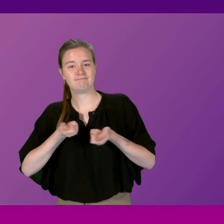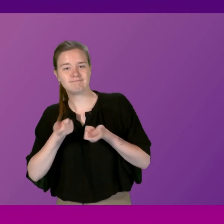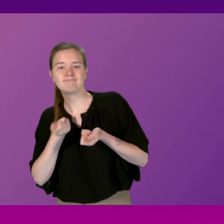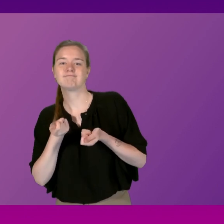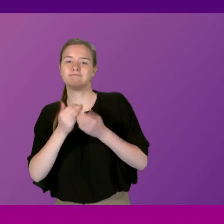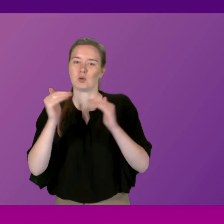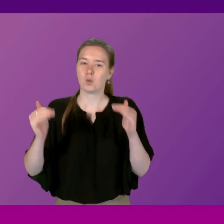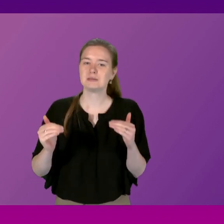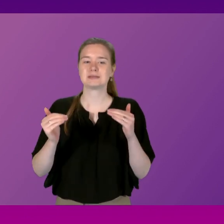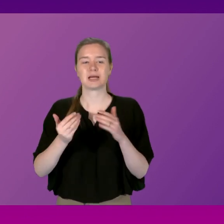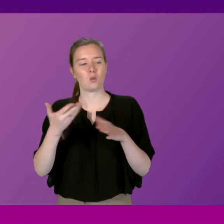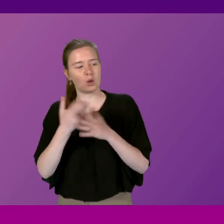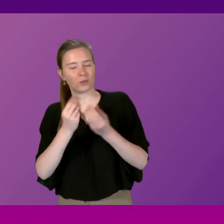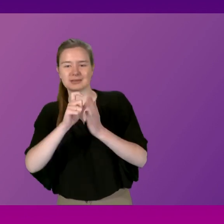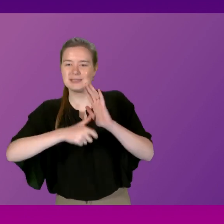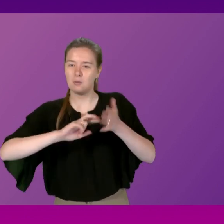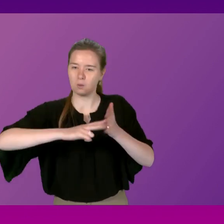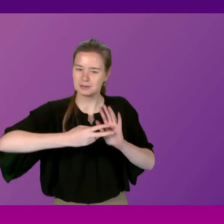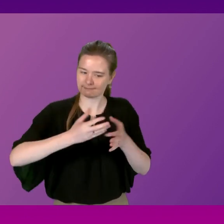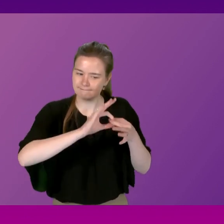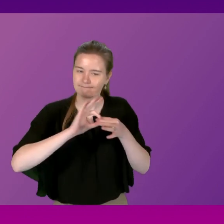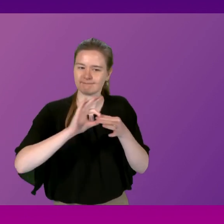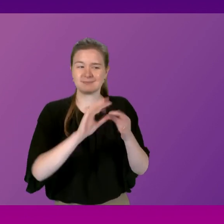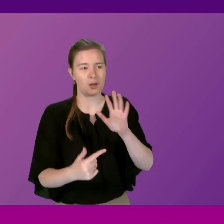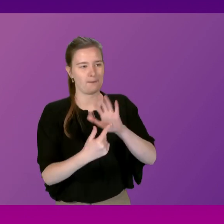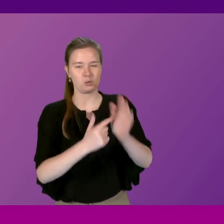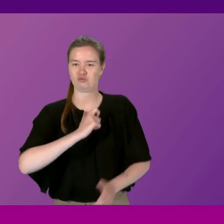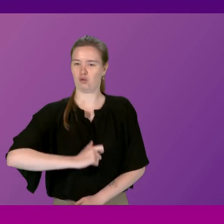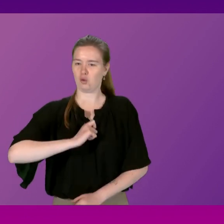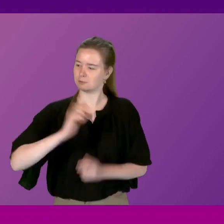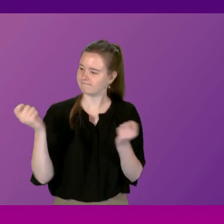disabled people’s organisations, which play an important role in championing disabled